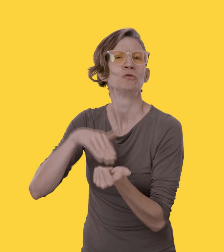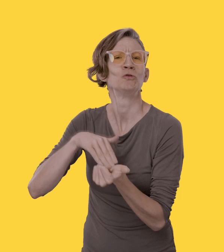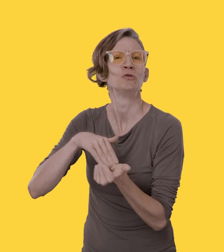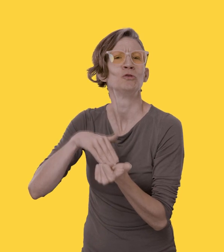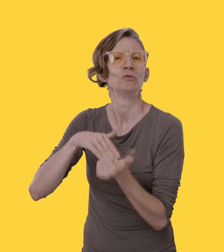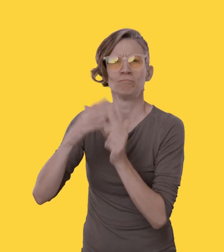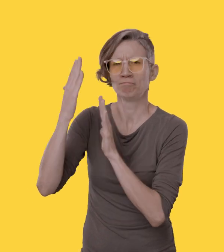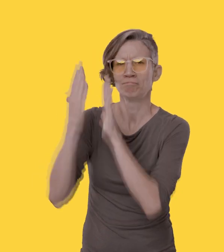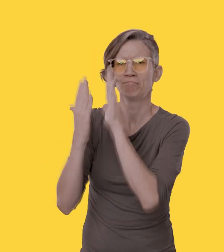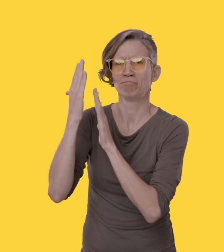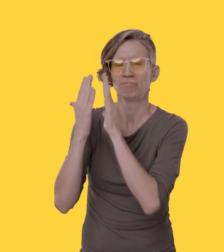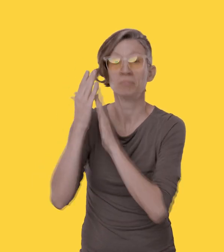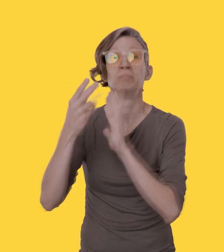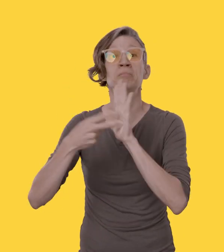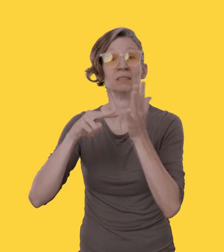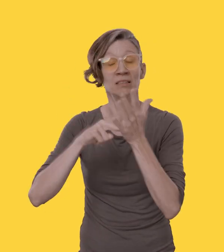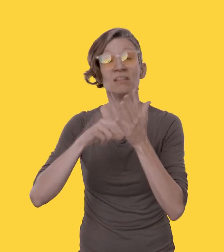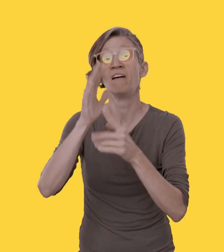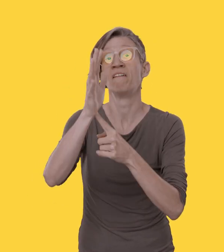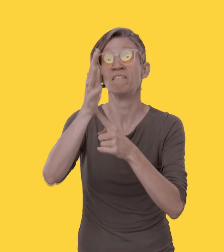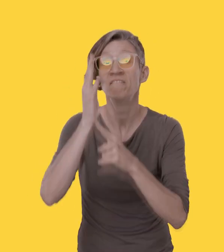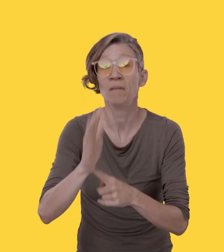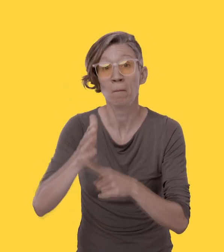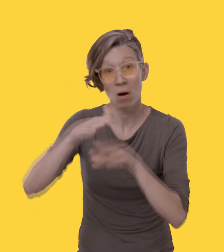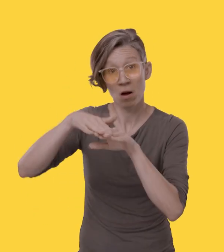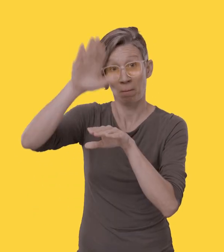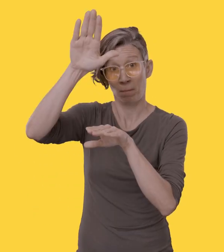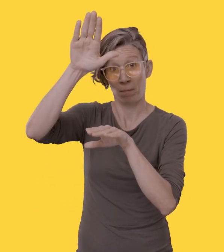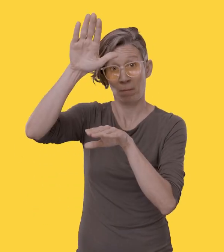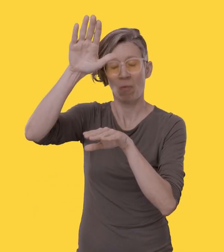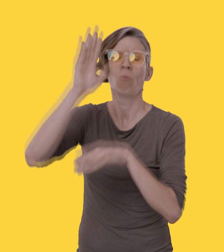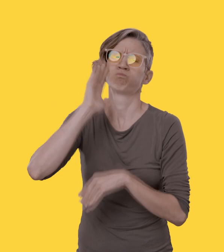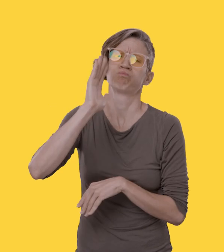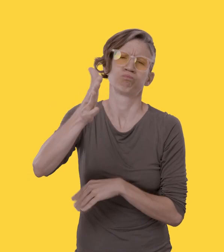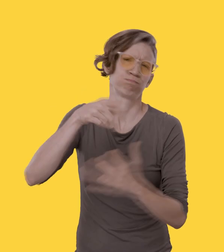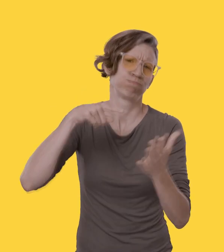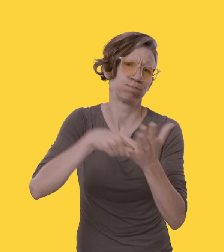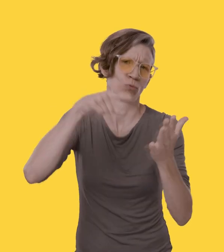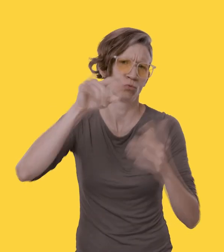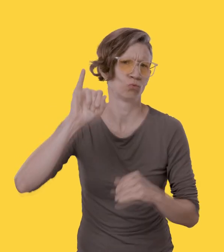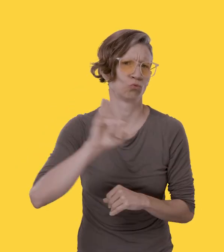medical decision making that goes on in a regular office visit So more than 5 minutes to answer a question,